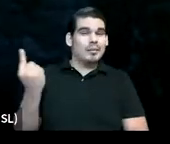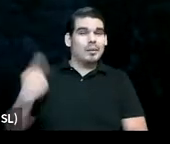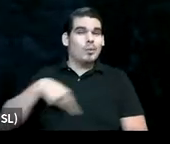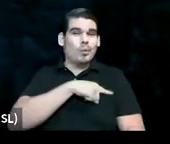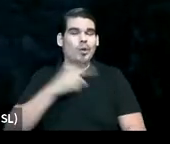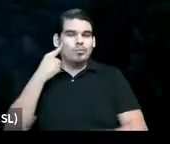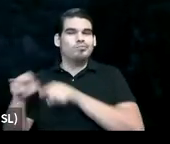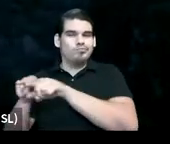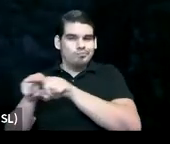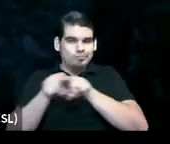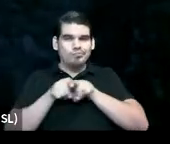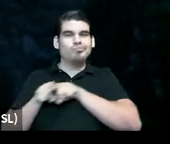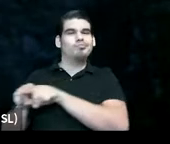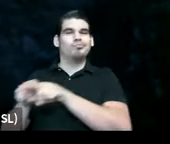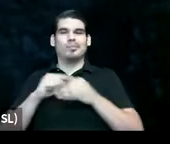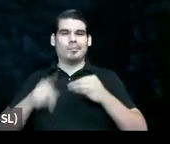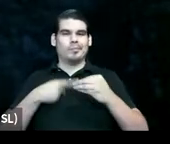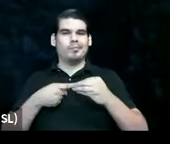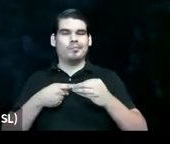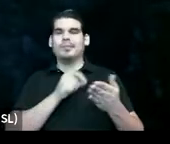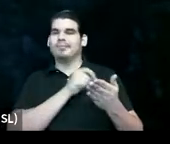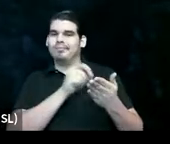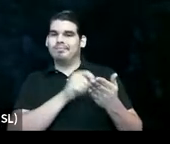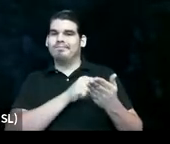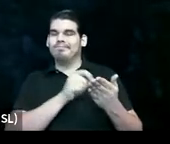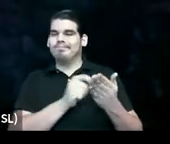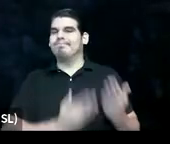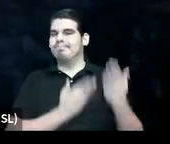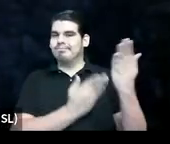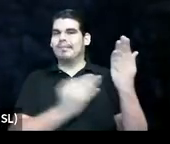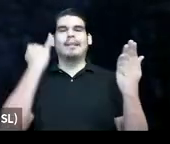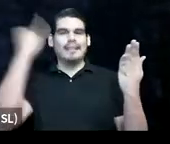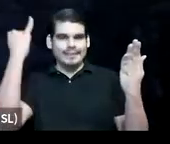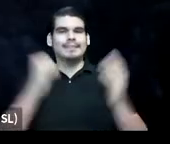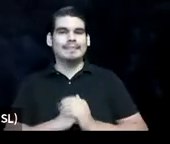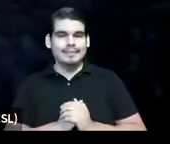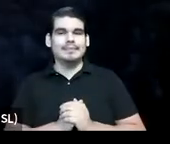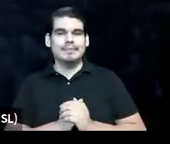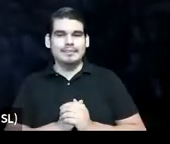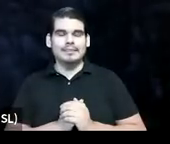Are there others in that group who wants to share as well. You can go ahead and raise your hand.